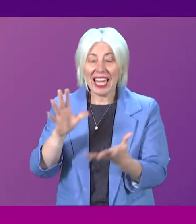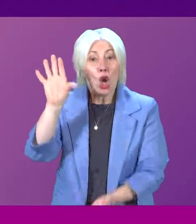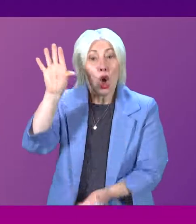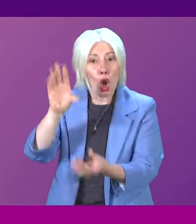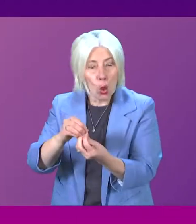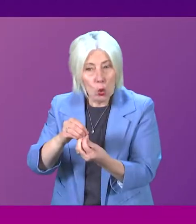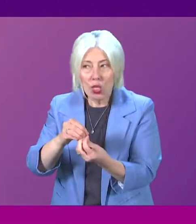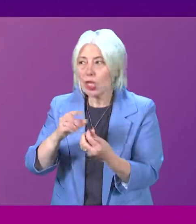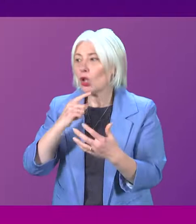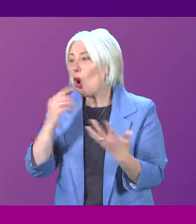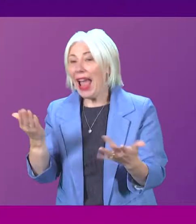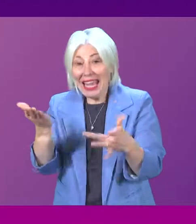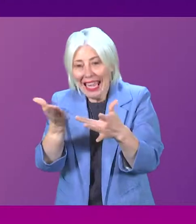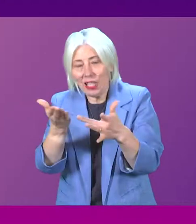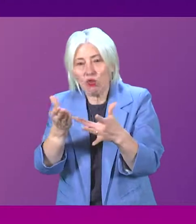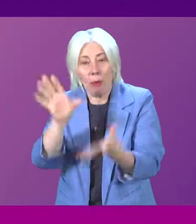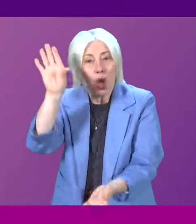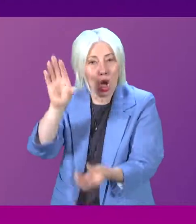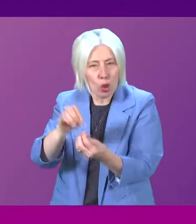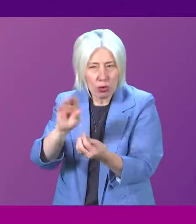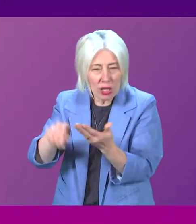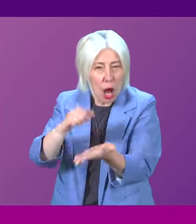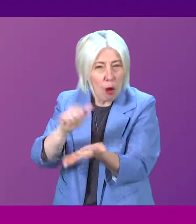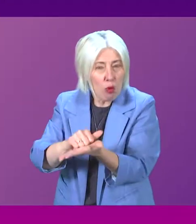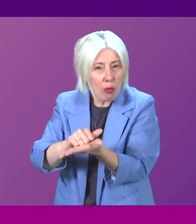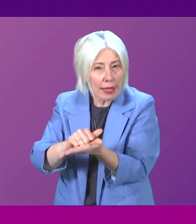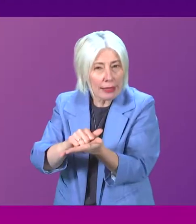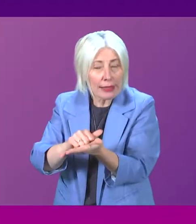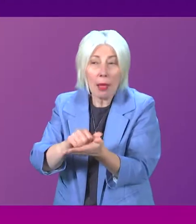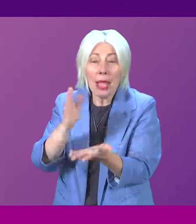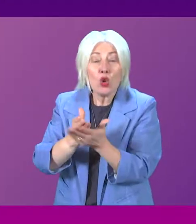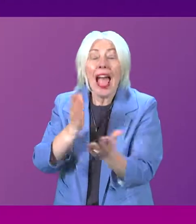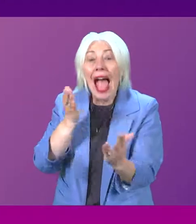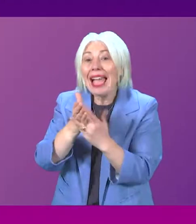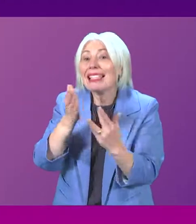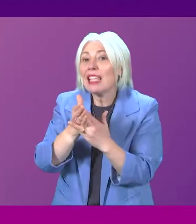including any interim conclusions if appropriate, are in accessible formats in order to provide